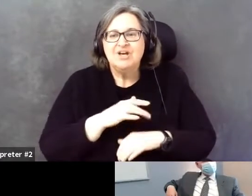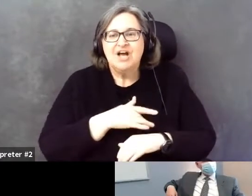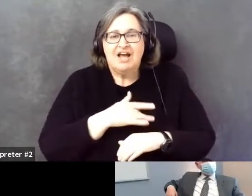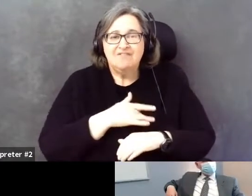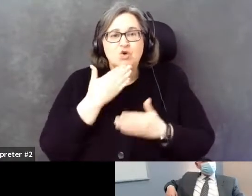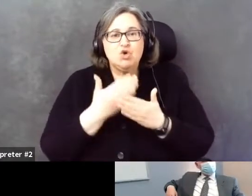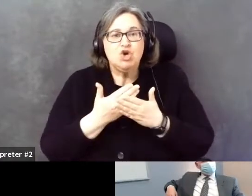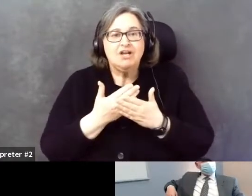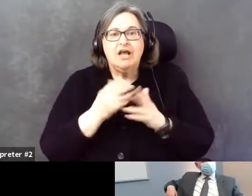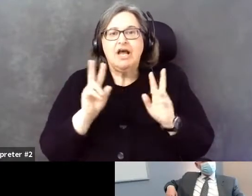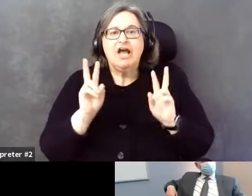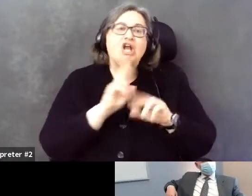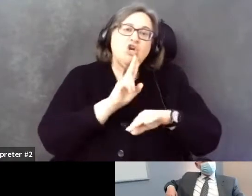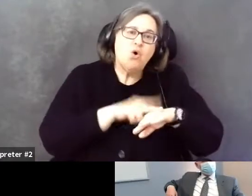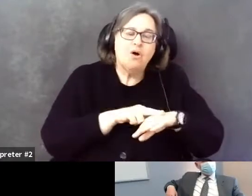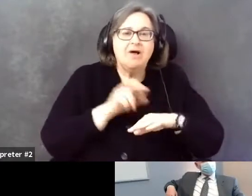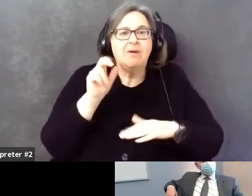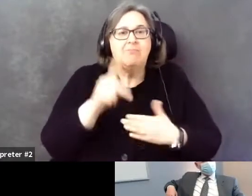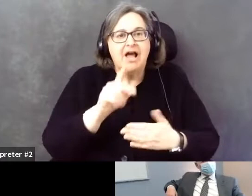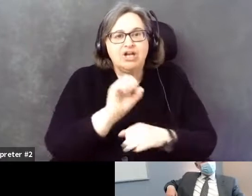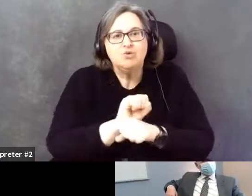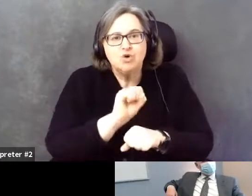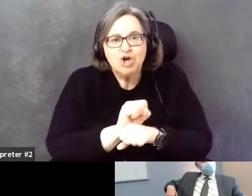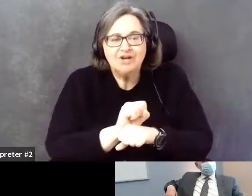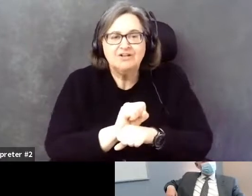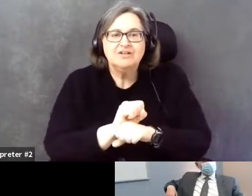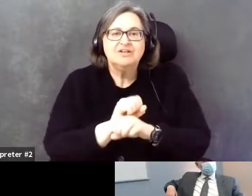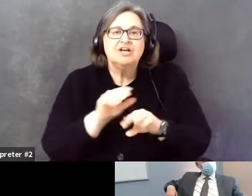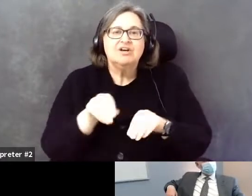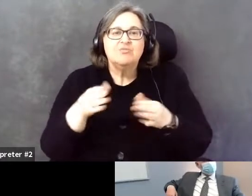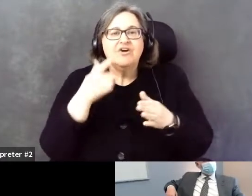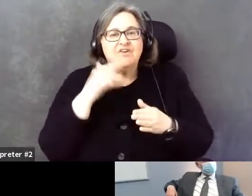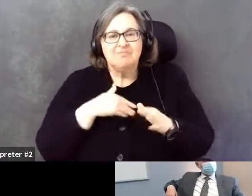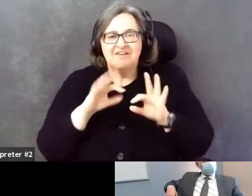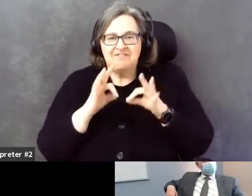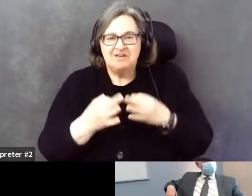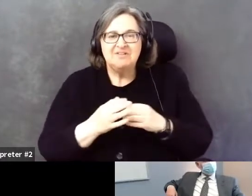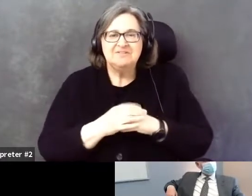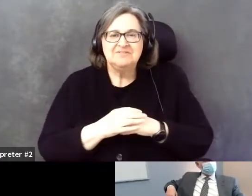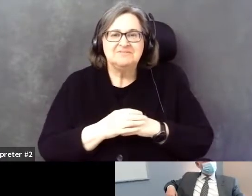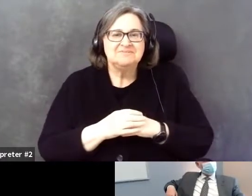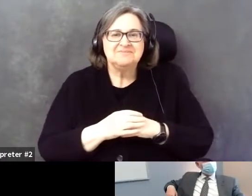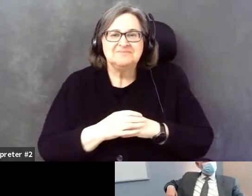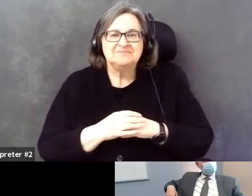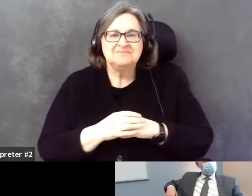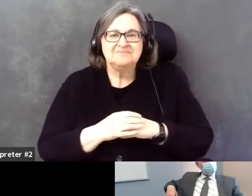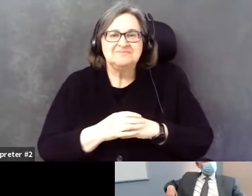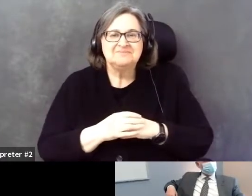and normal to be back in the workplace and provide for my family.